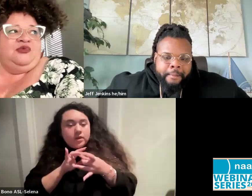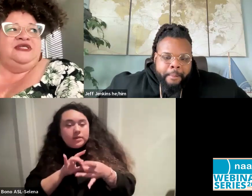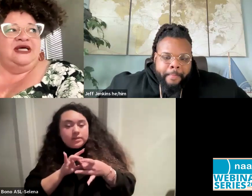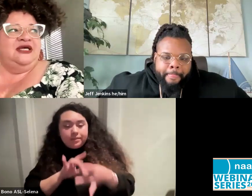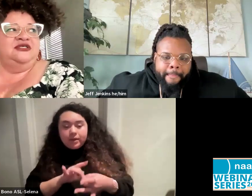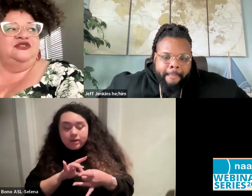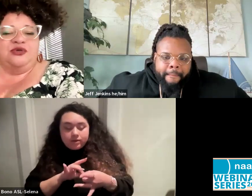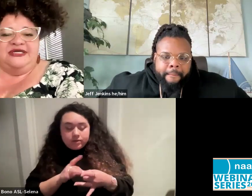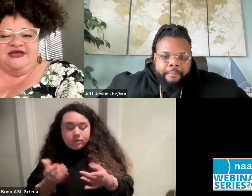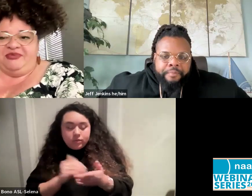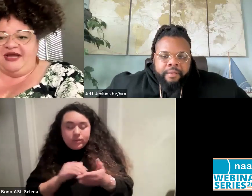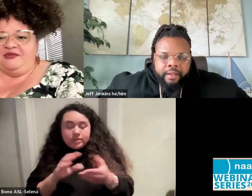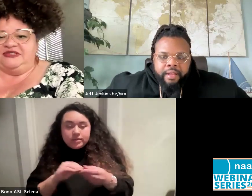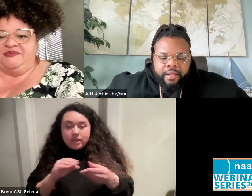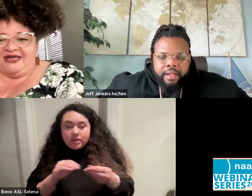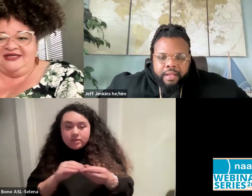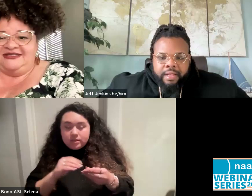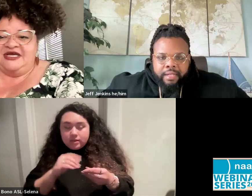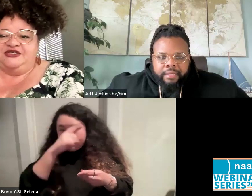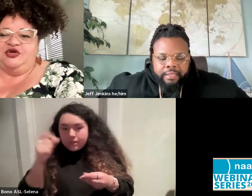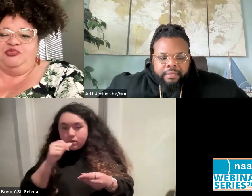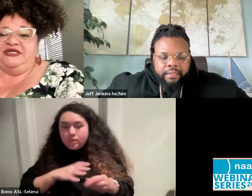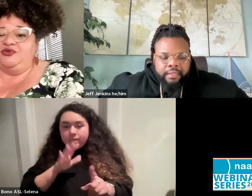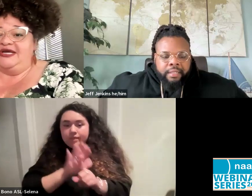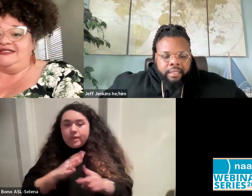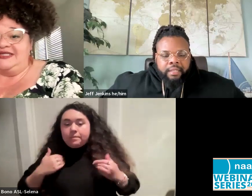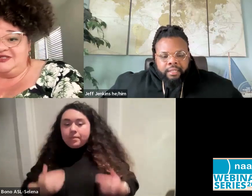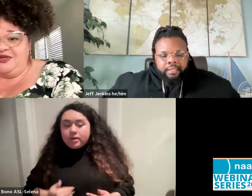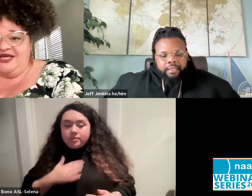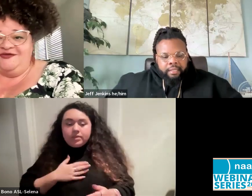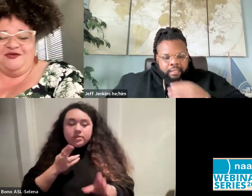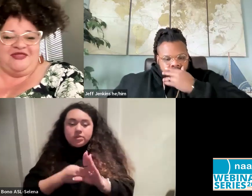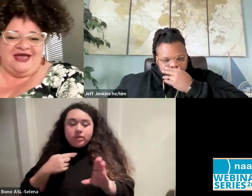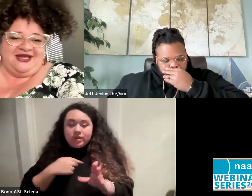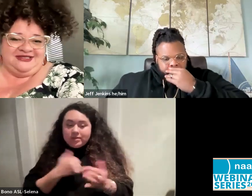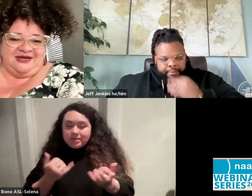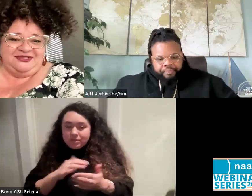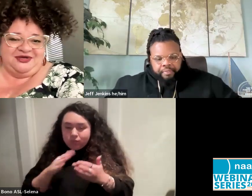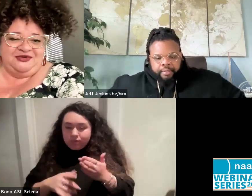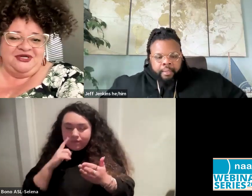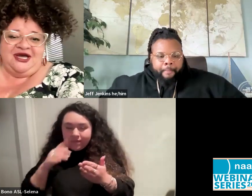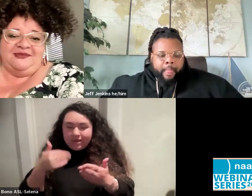retelling the stories of black women's bodies. So please join us this weekend for that next episode